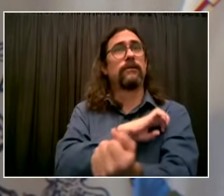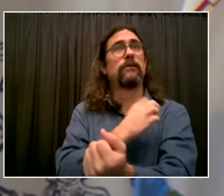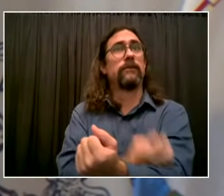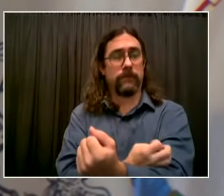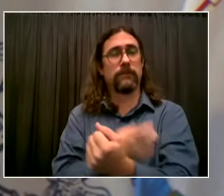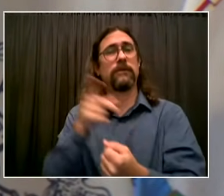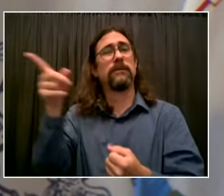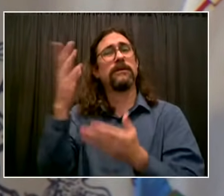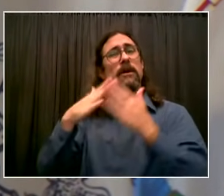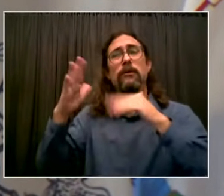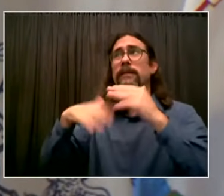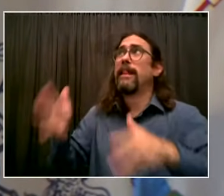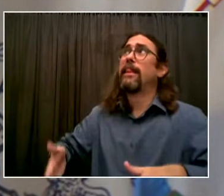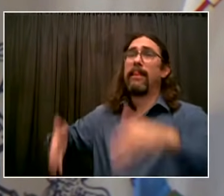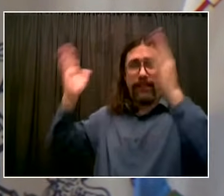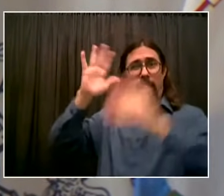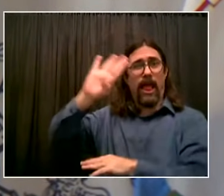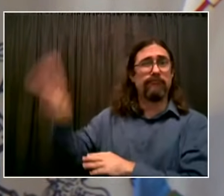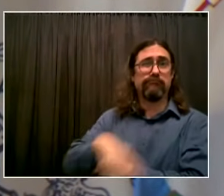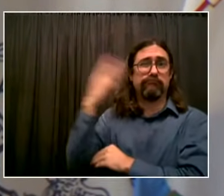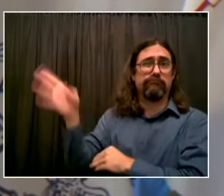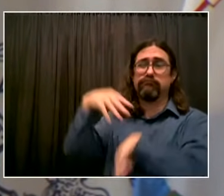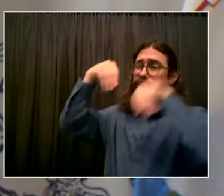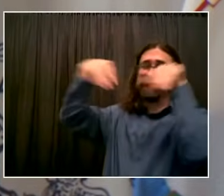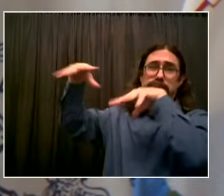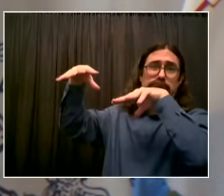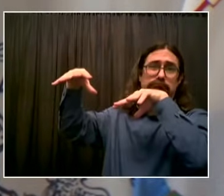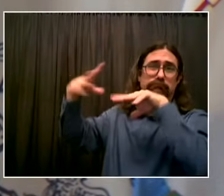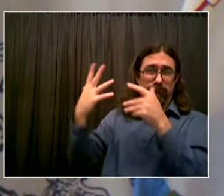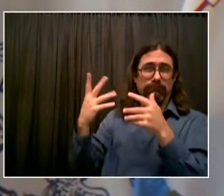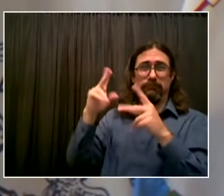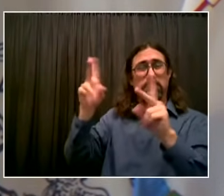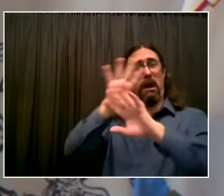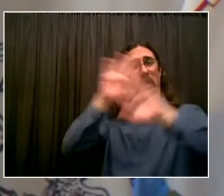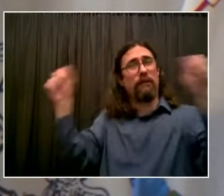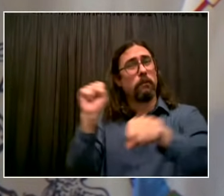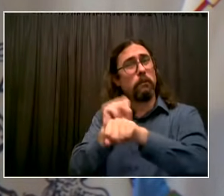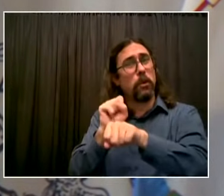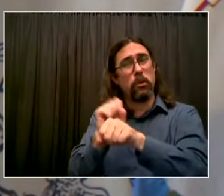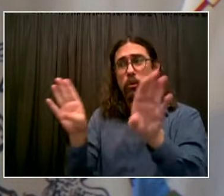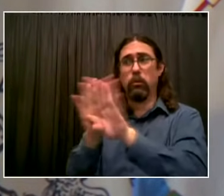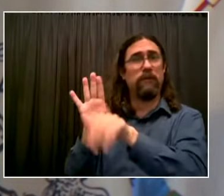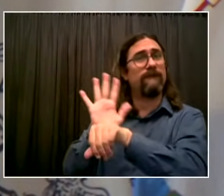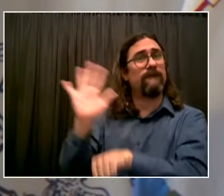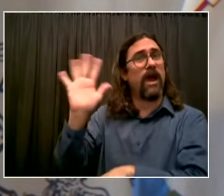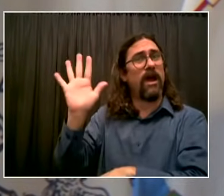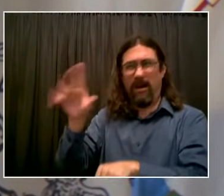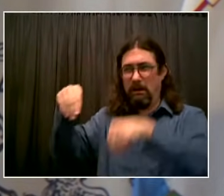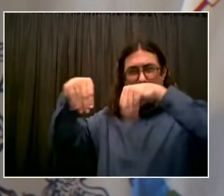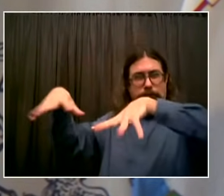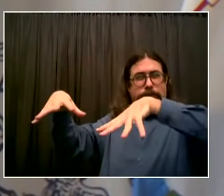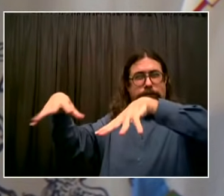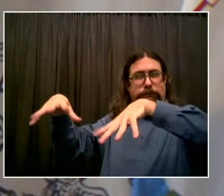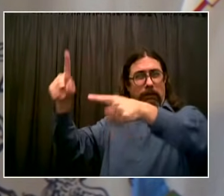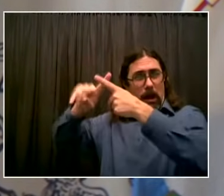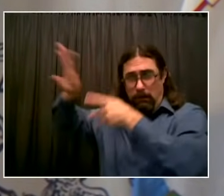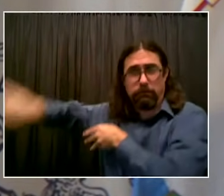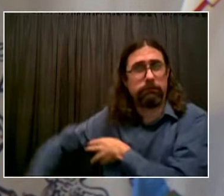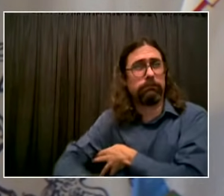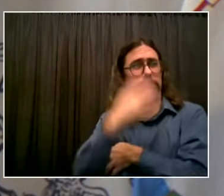AND I'LL END BY JUST SAYING THERE ARE OTHER THINGS WE NEED TO DO. WE NEED TO ENSURE THIS POWER